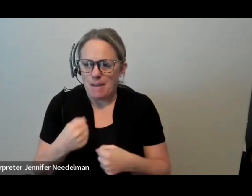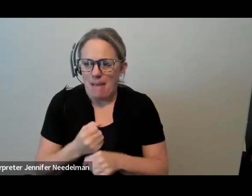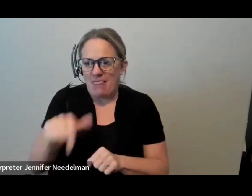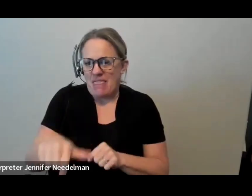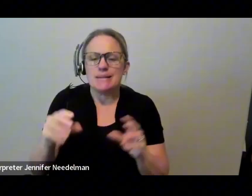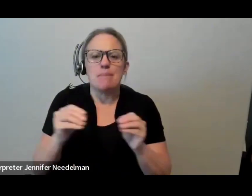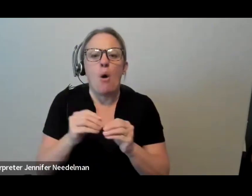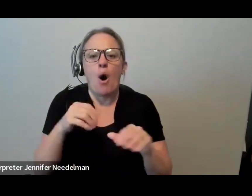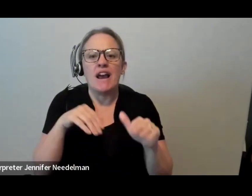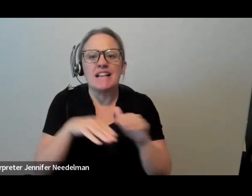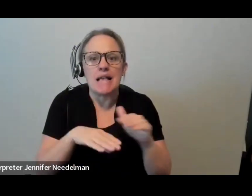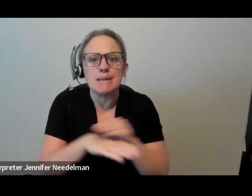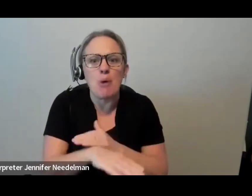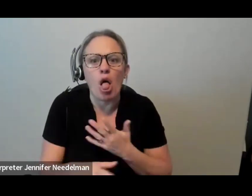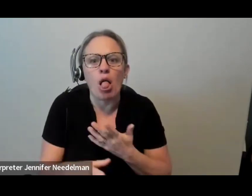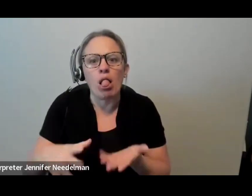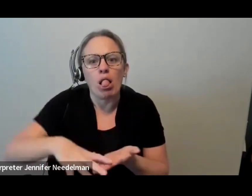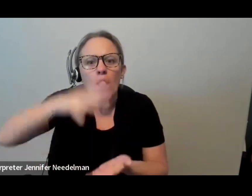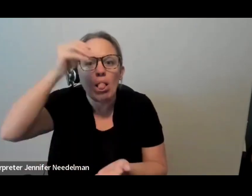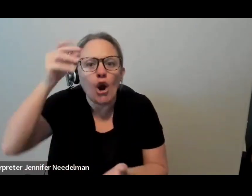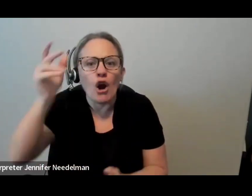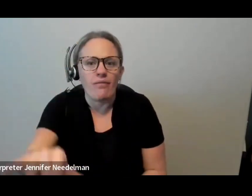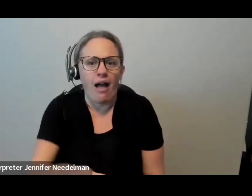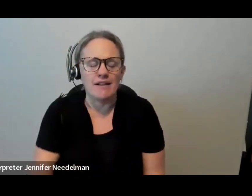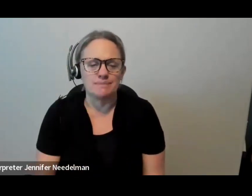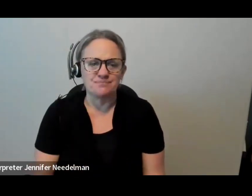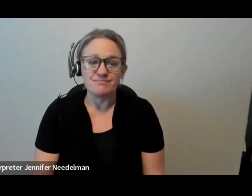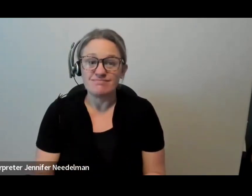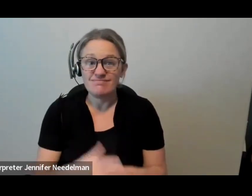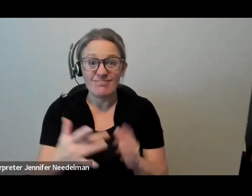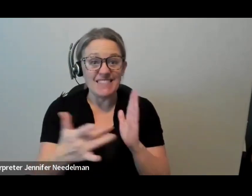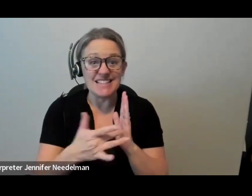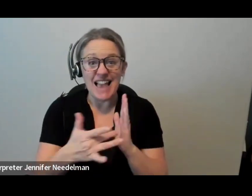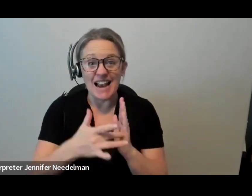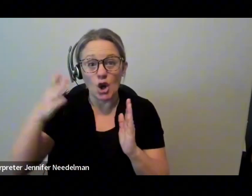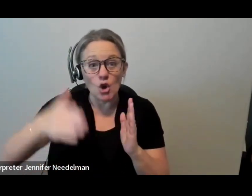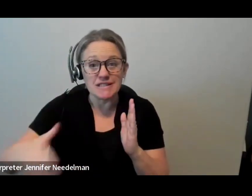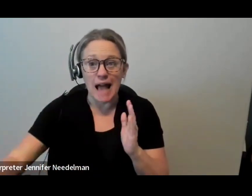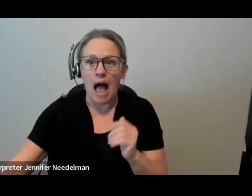Start learning new things, the technical, even the technical sides are becoming so much easier